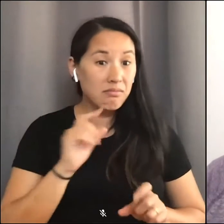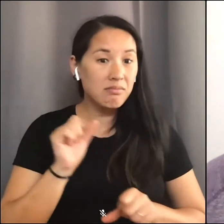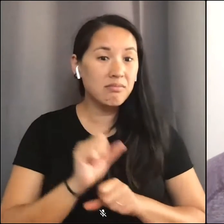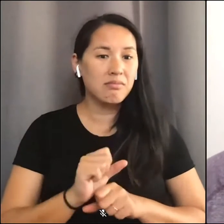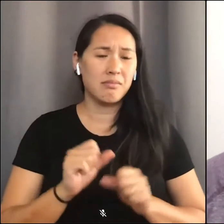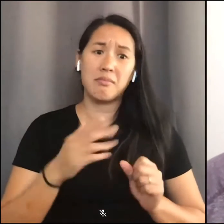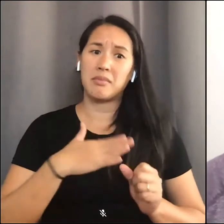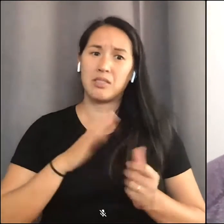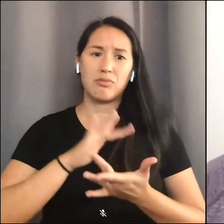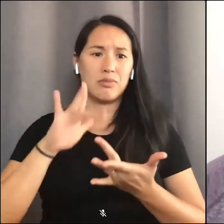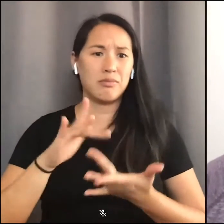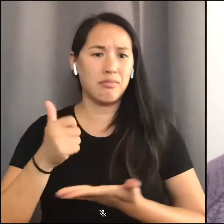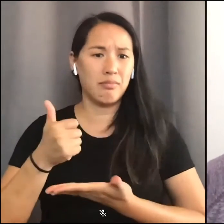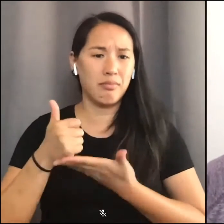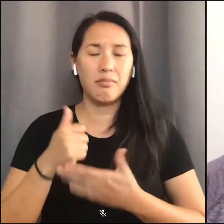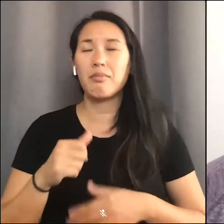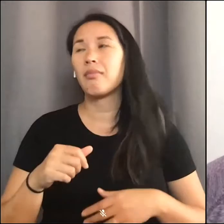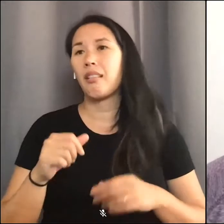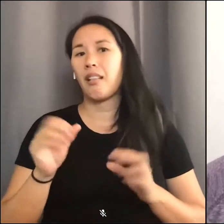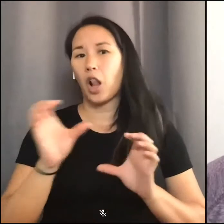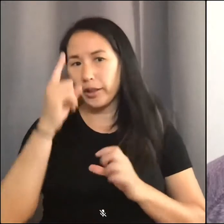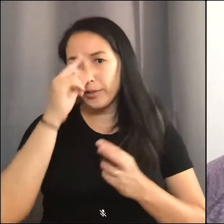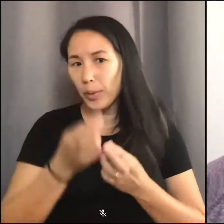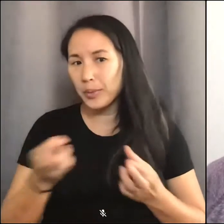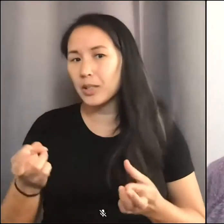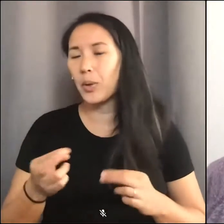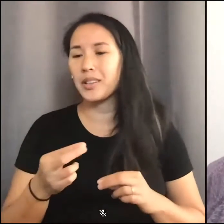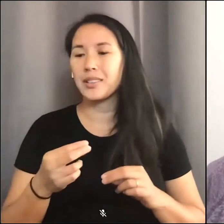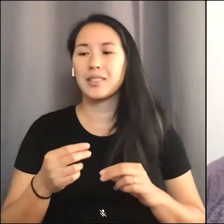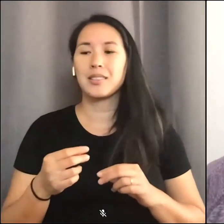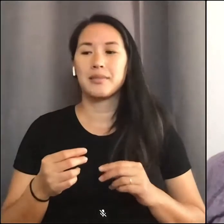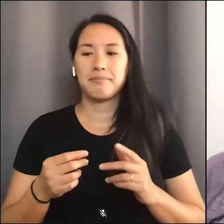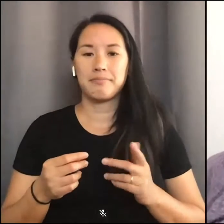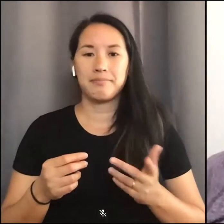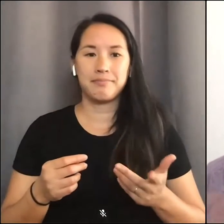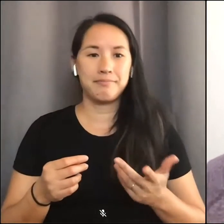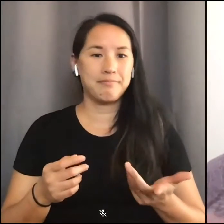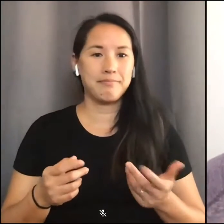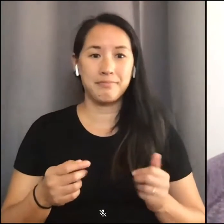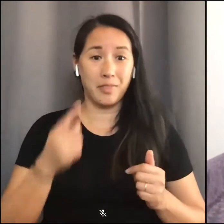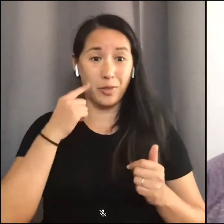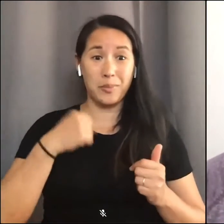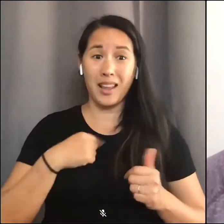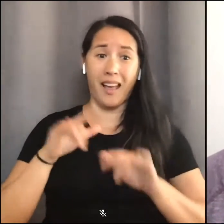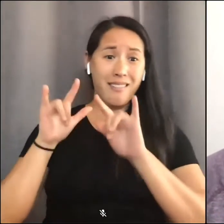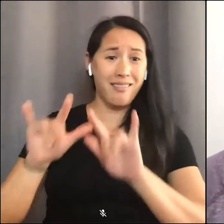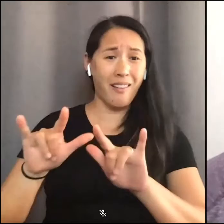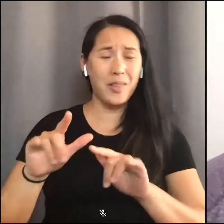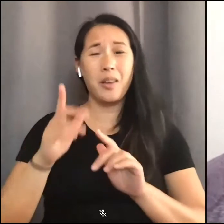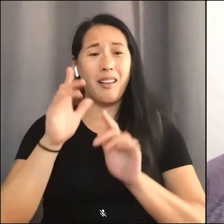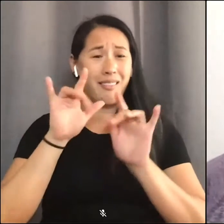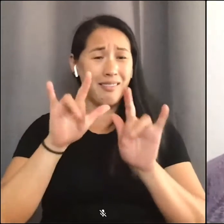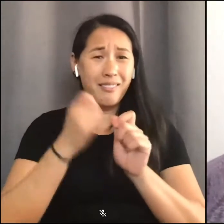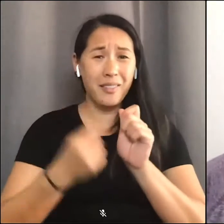help or resources um because me i love you i love everyone and i want us all to get the help that we